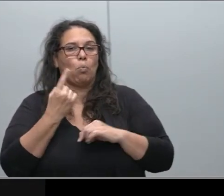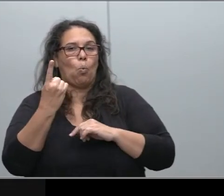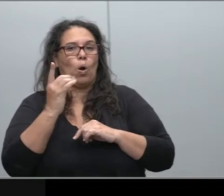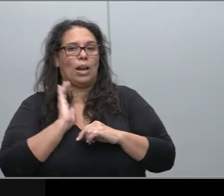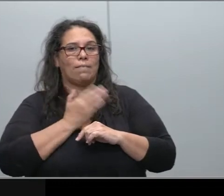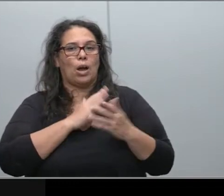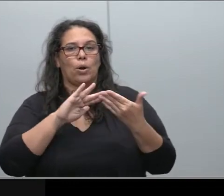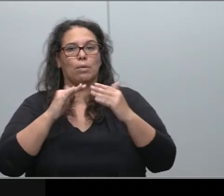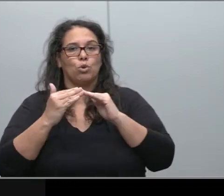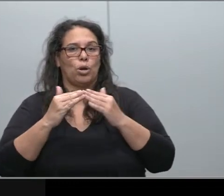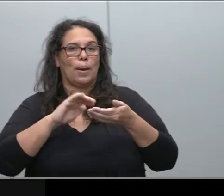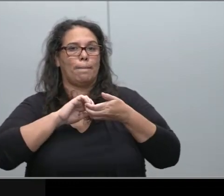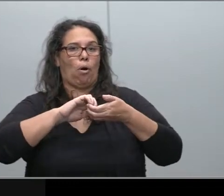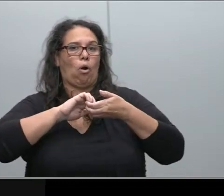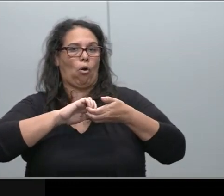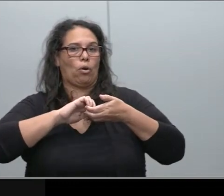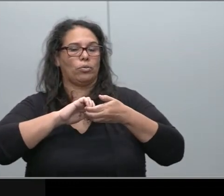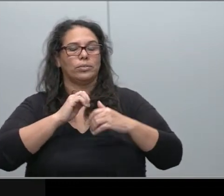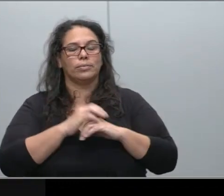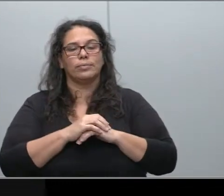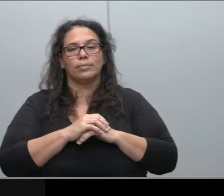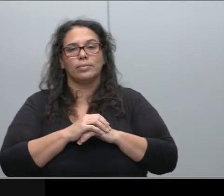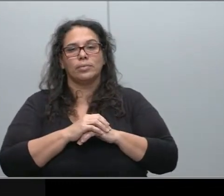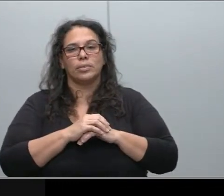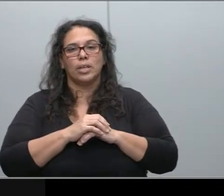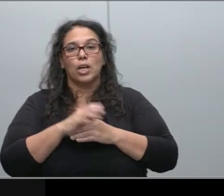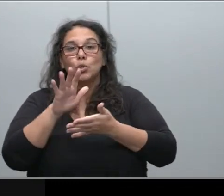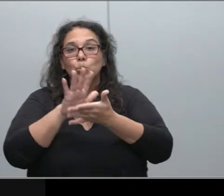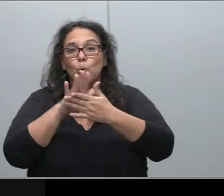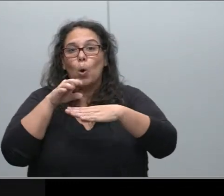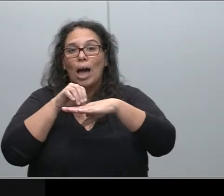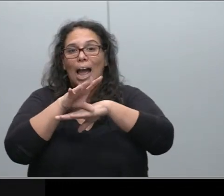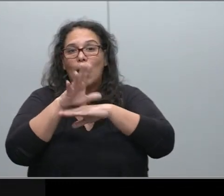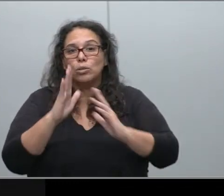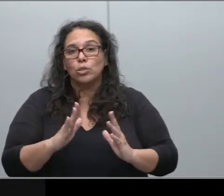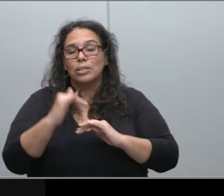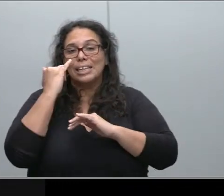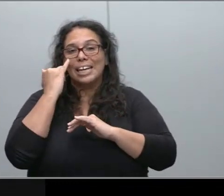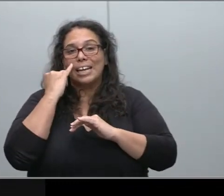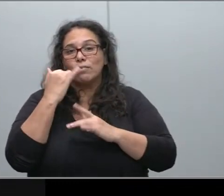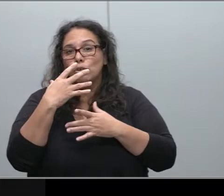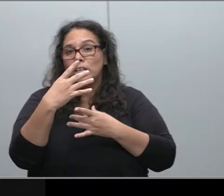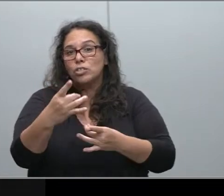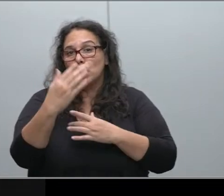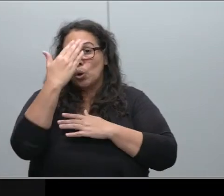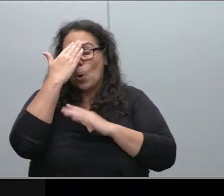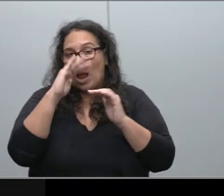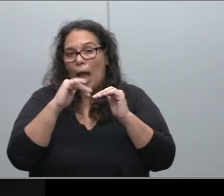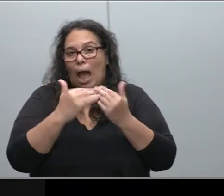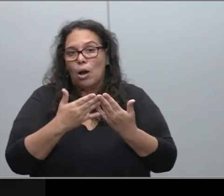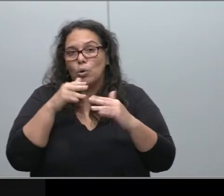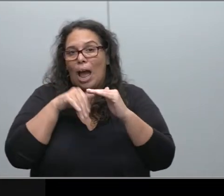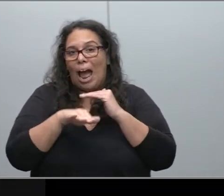including a Chromebook and if available, a hotspot so that it's not a wasted time.